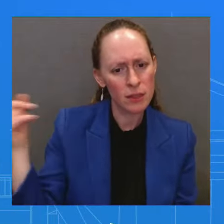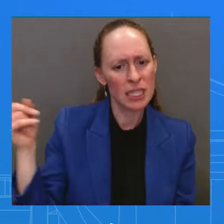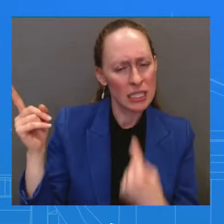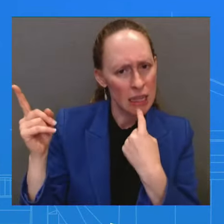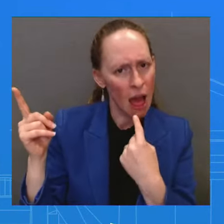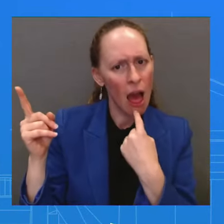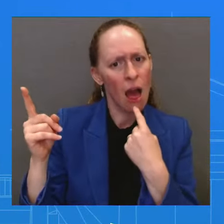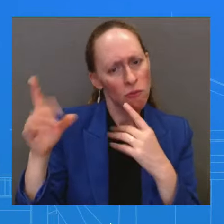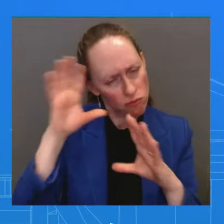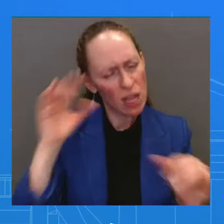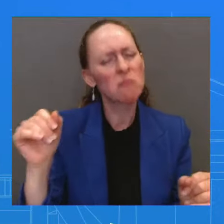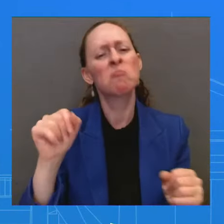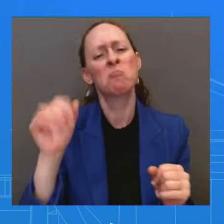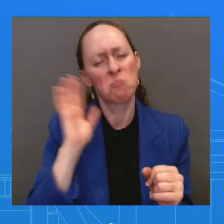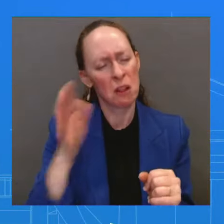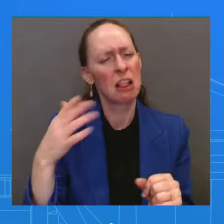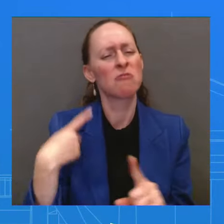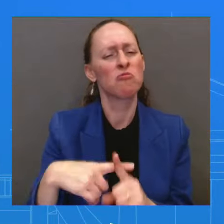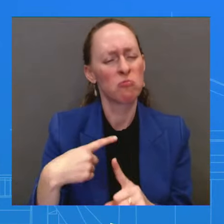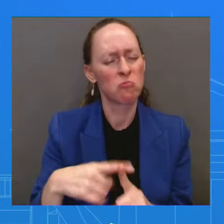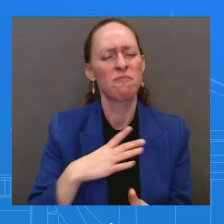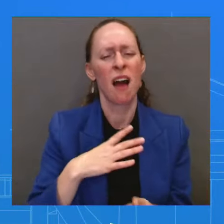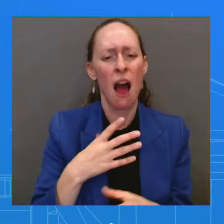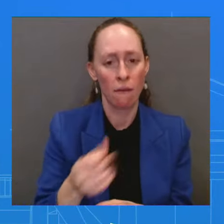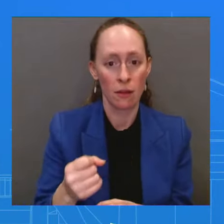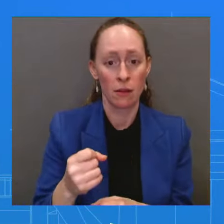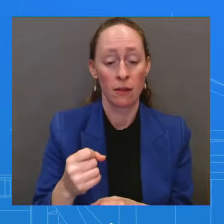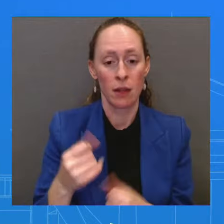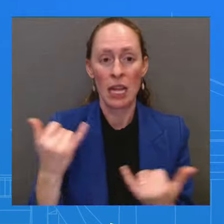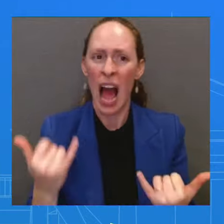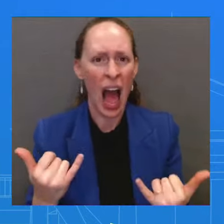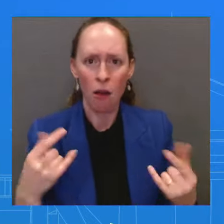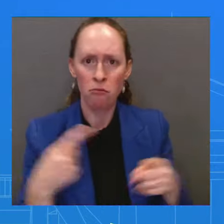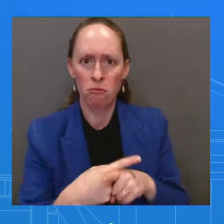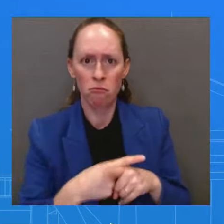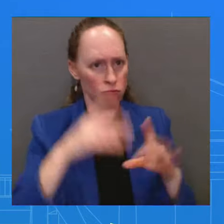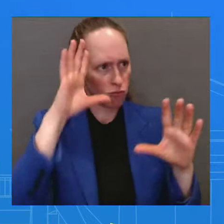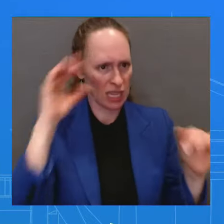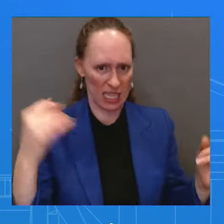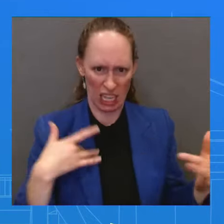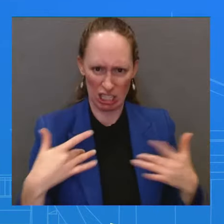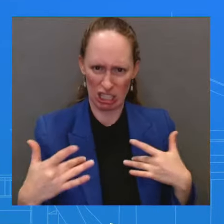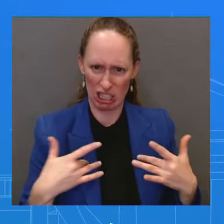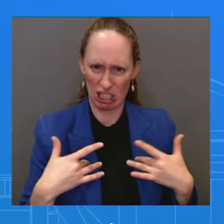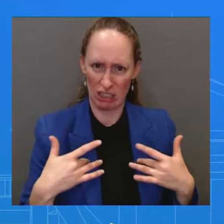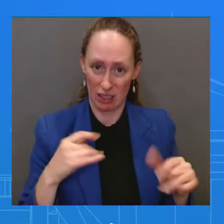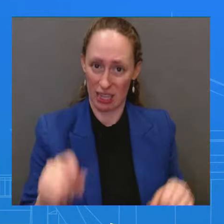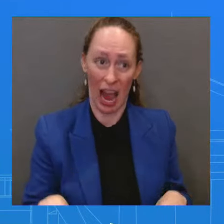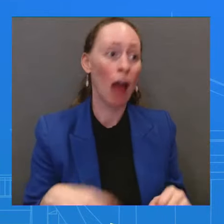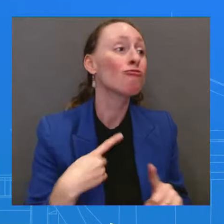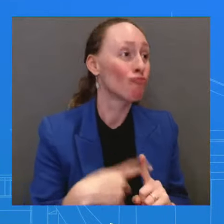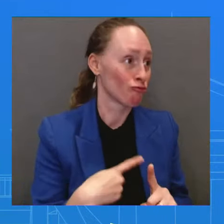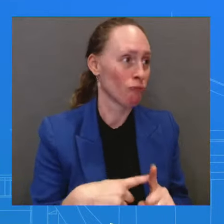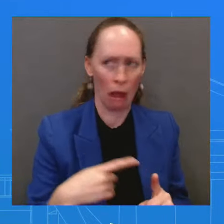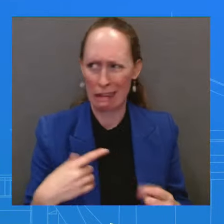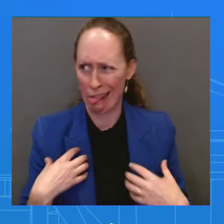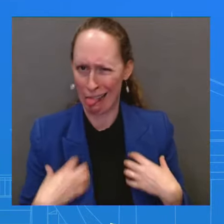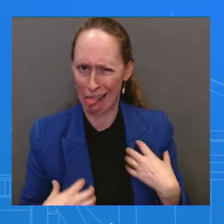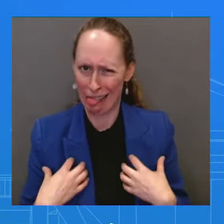he was worried about that. Are those two -- can those two align? Ms. Jean-Pierre: I think he's confident -- and I just dealt with this. He's -- The Press: Yeah. I was just trying to follow up because I was -- Ms. Jean-Pierre: No, no, I'm happy --